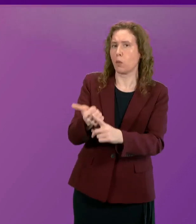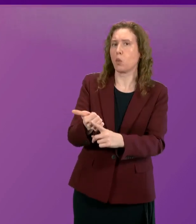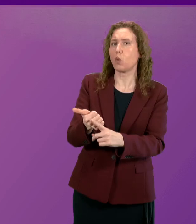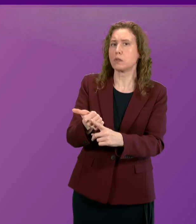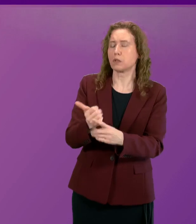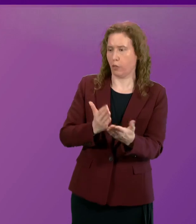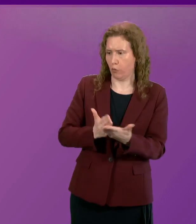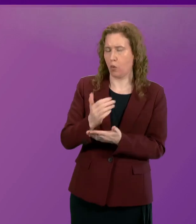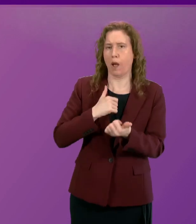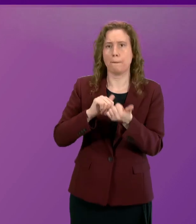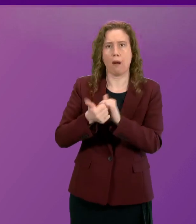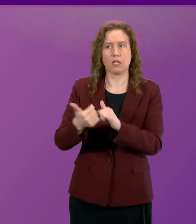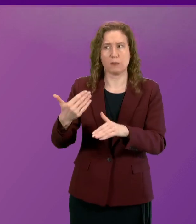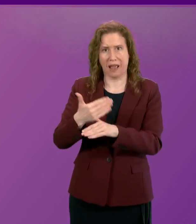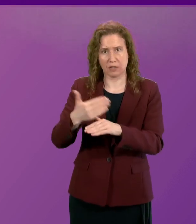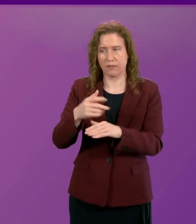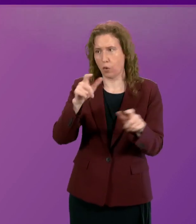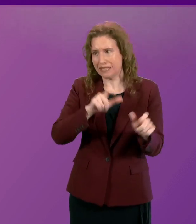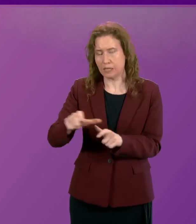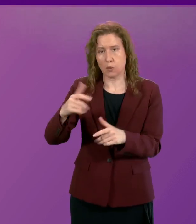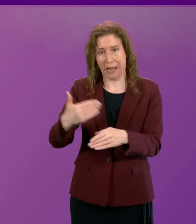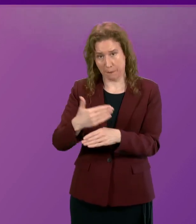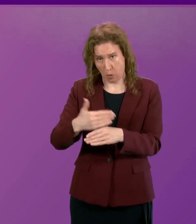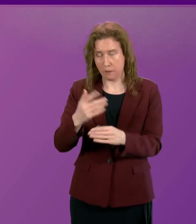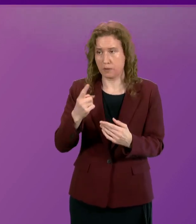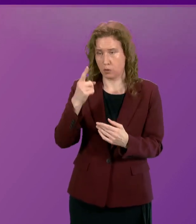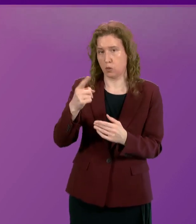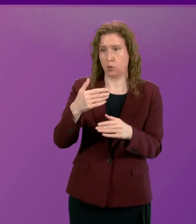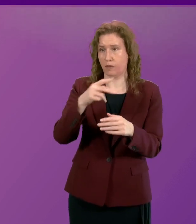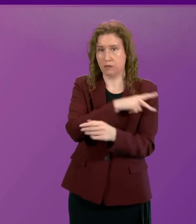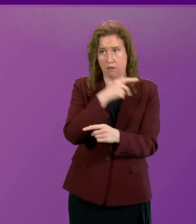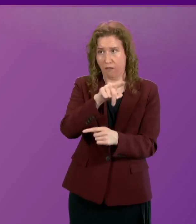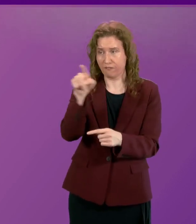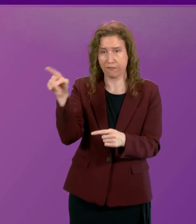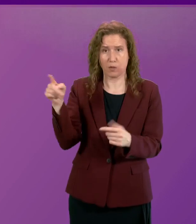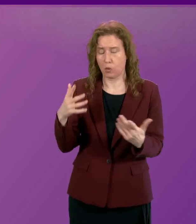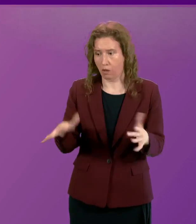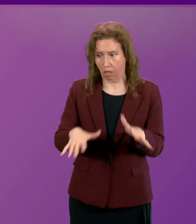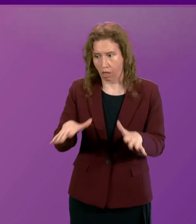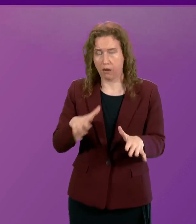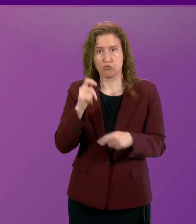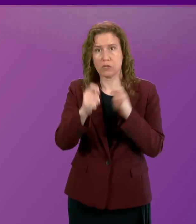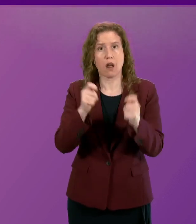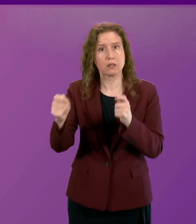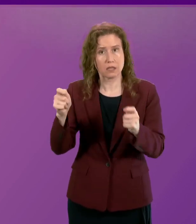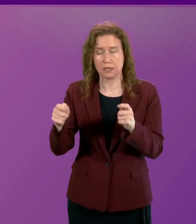through partnership action for continuing employment, to the employees who may well face the impact of redundancy.